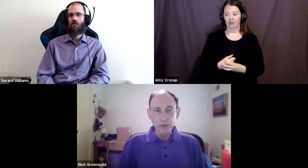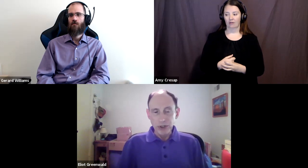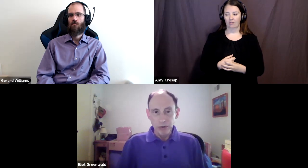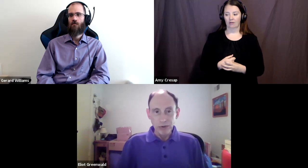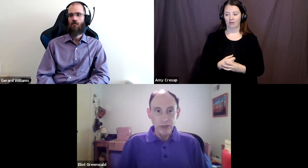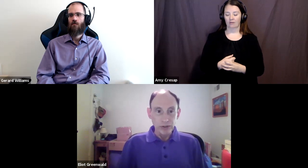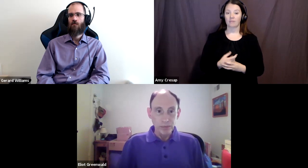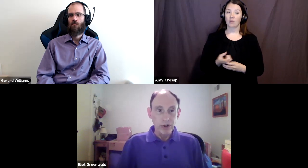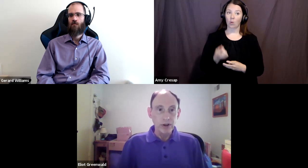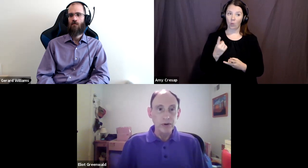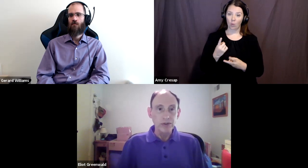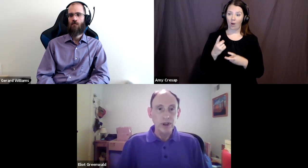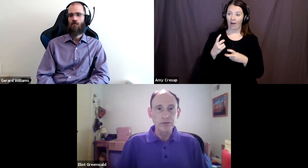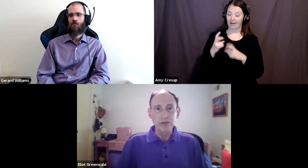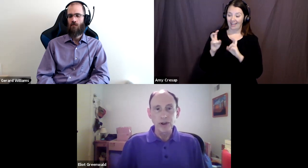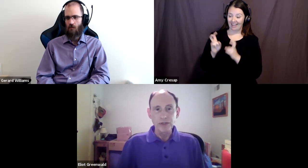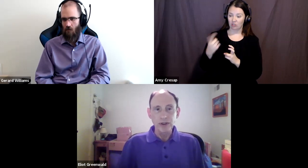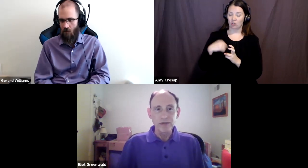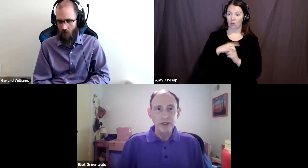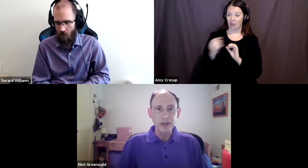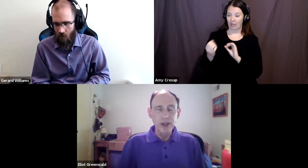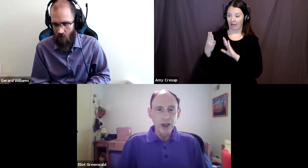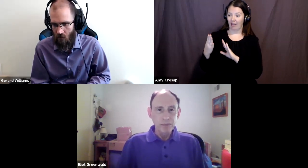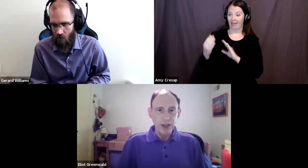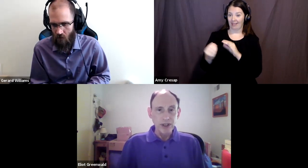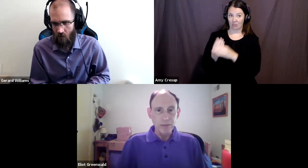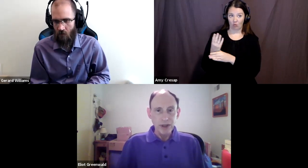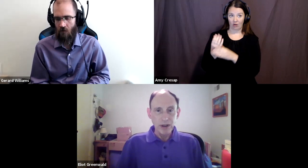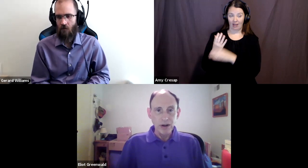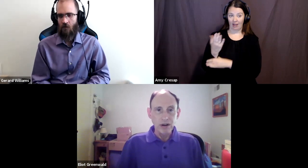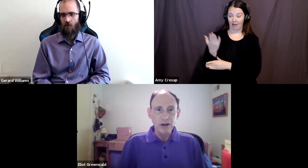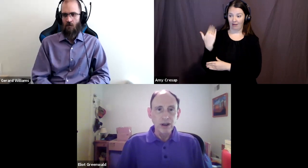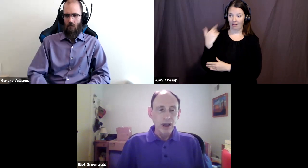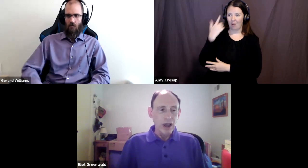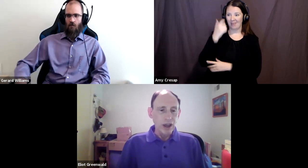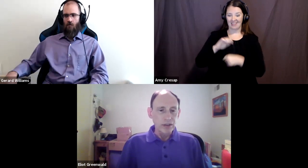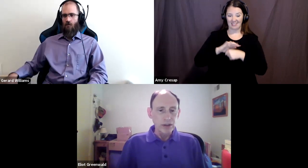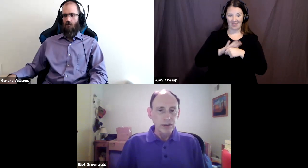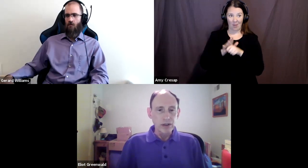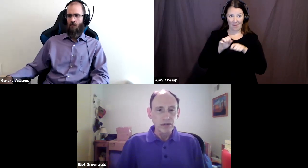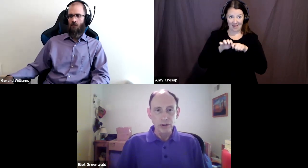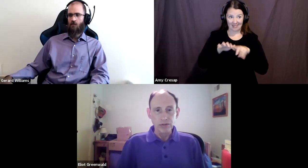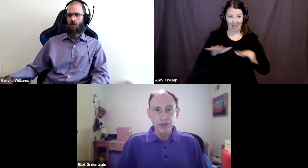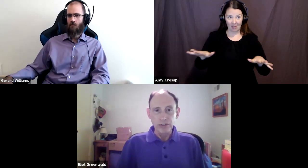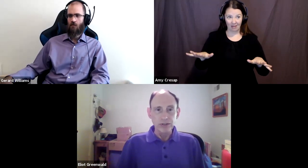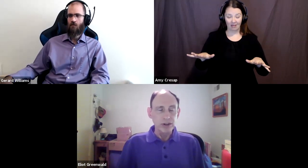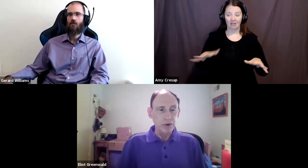One issue we dealt with in the spring as a result of the pandemic and social distancing